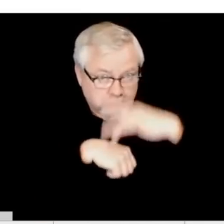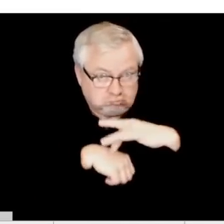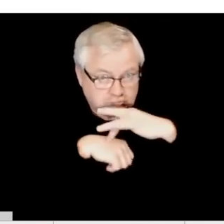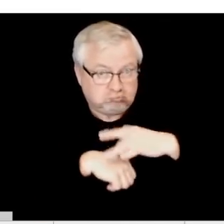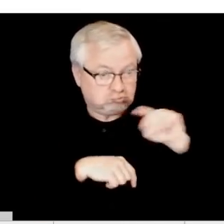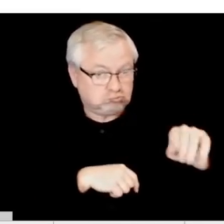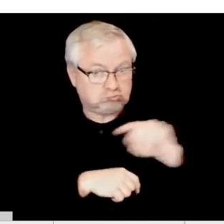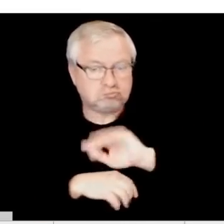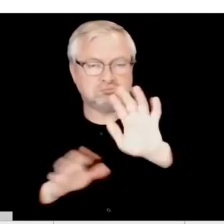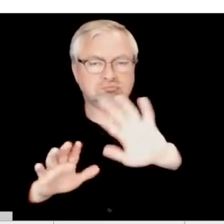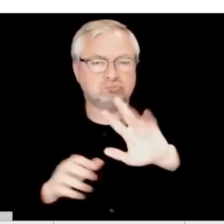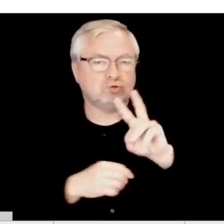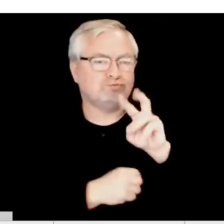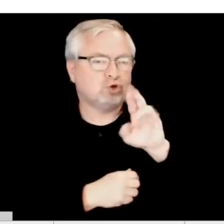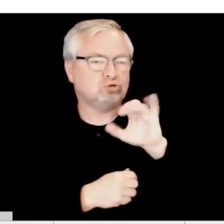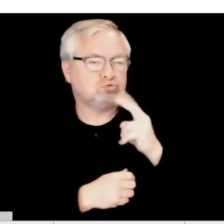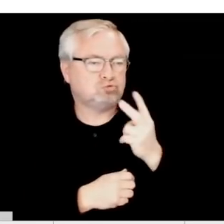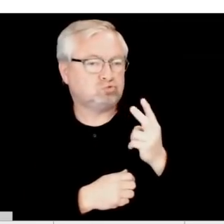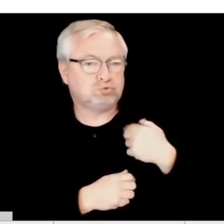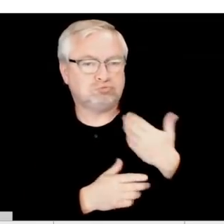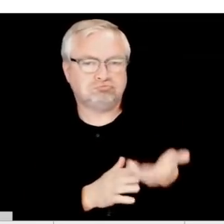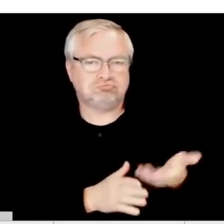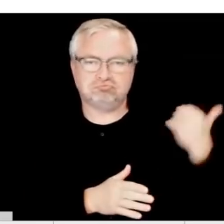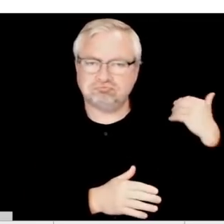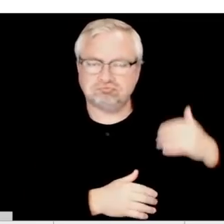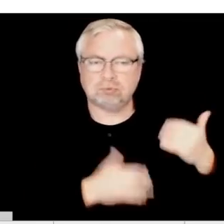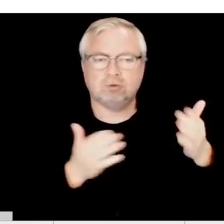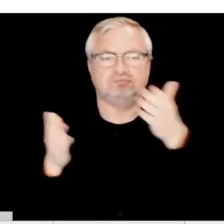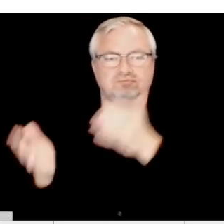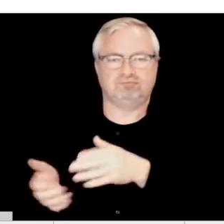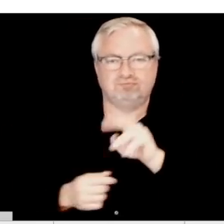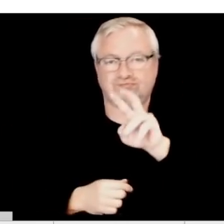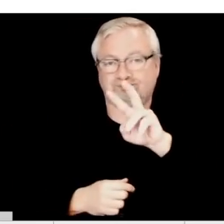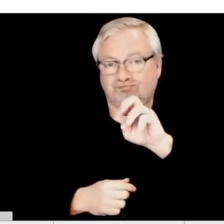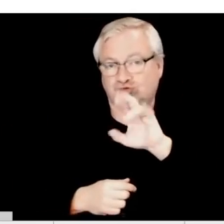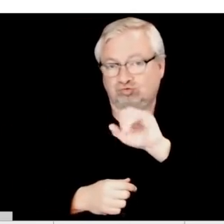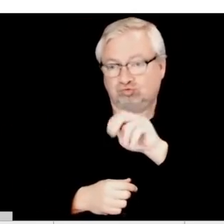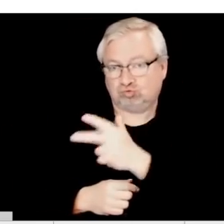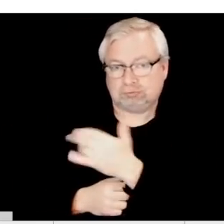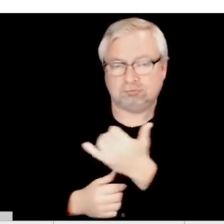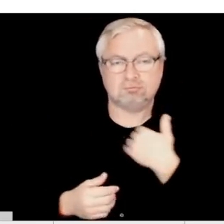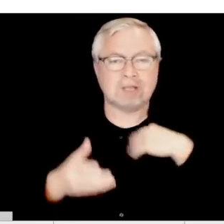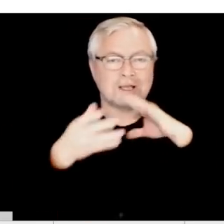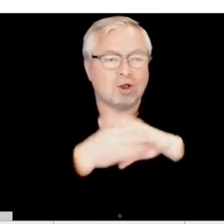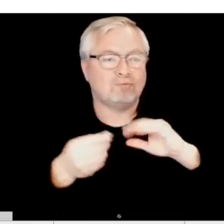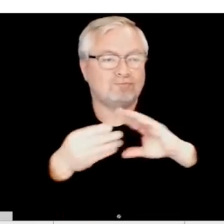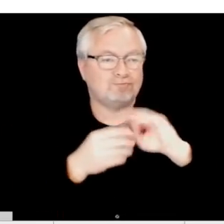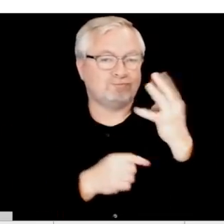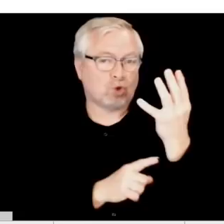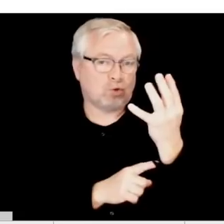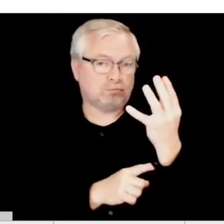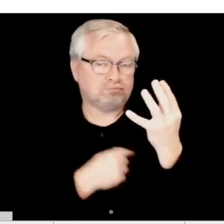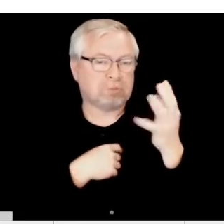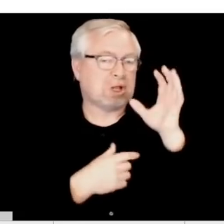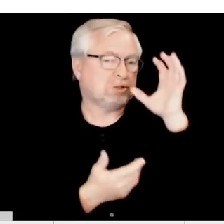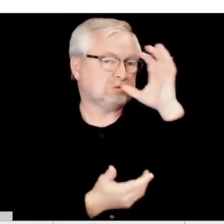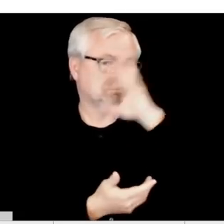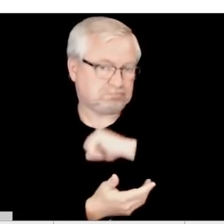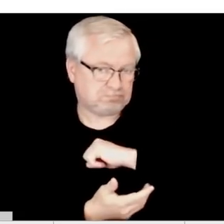Scenario 4 assumed stay at home order until early May. We have moved past that.